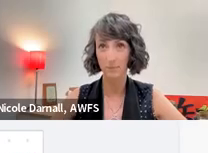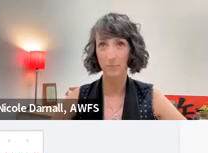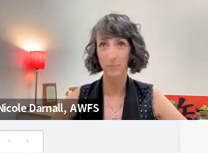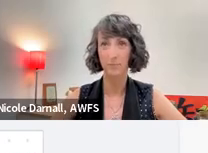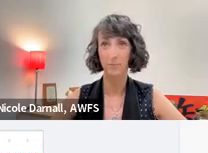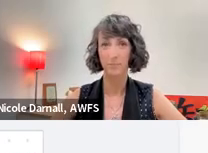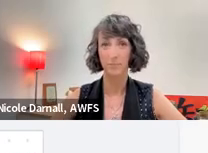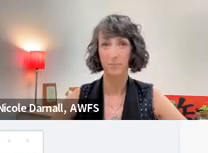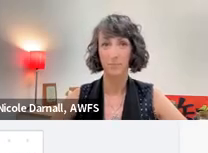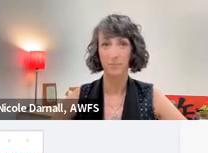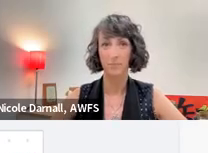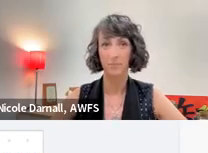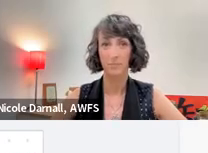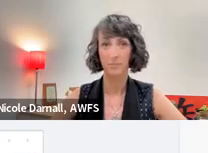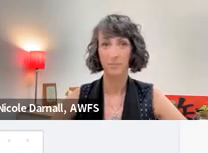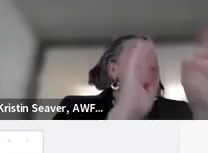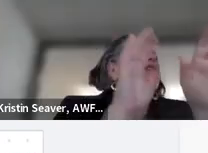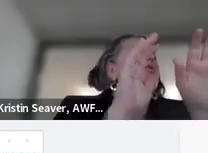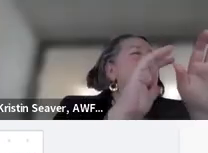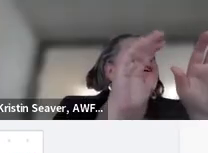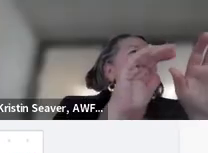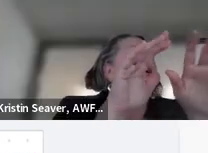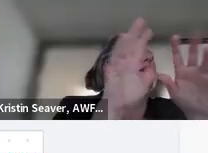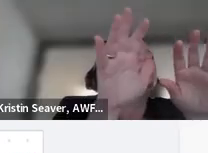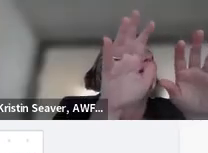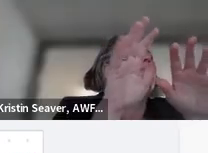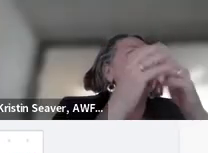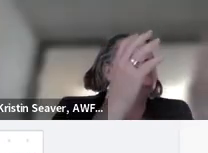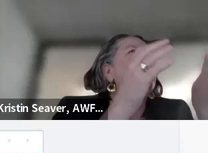We might want to consider embedding things to give some examples.